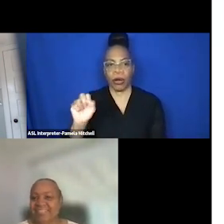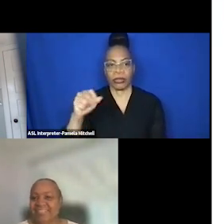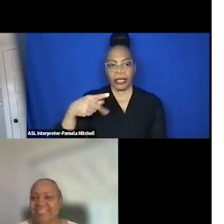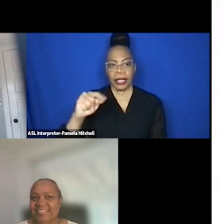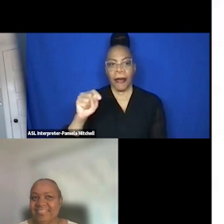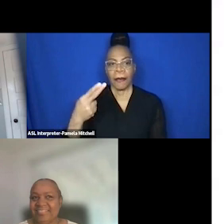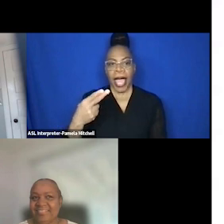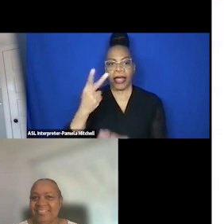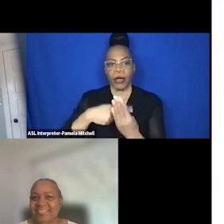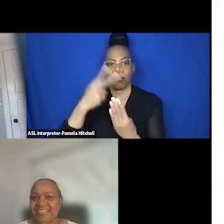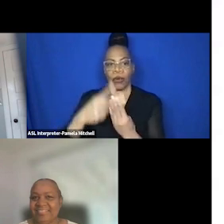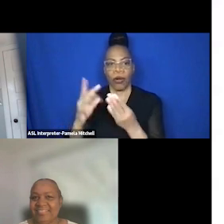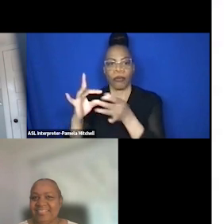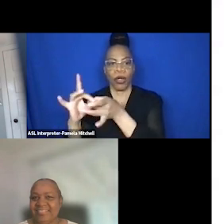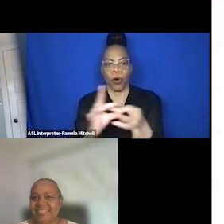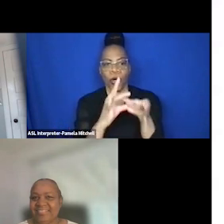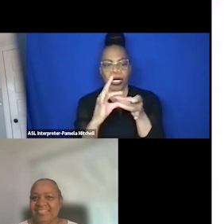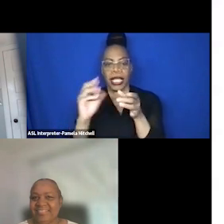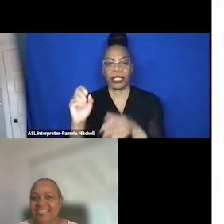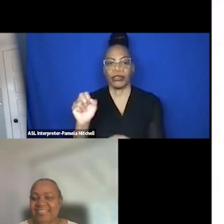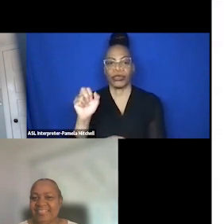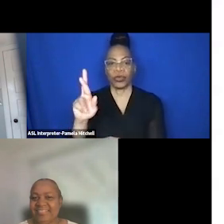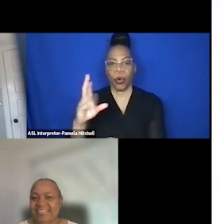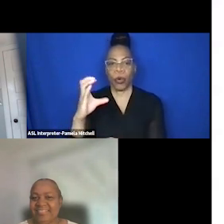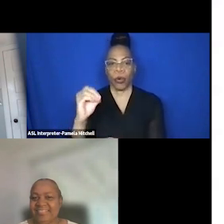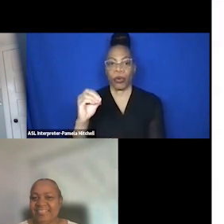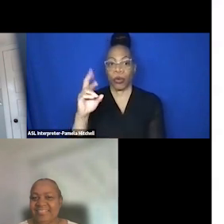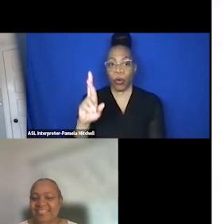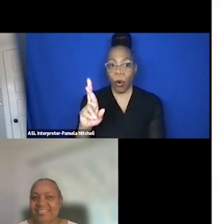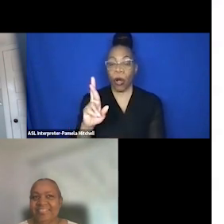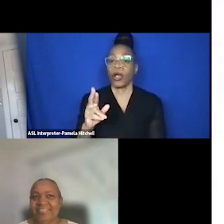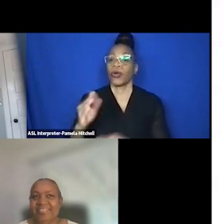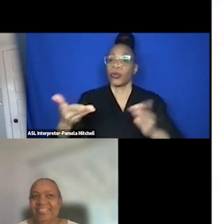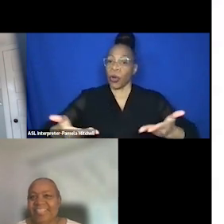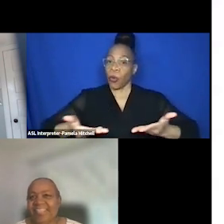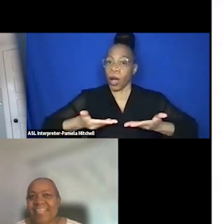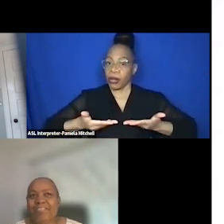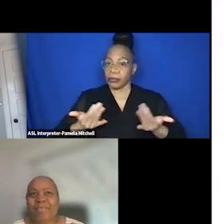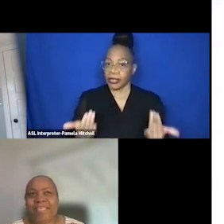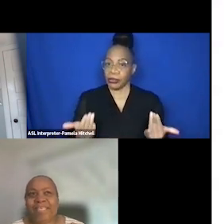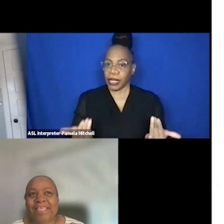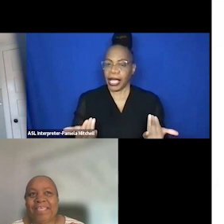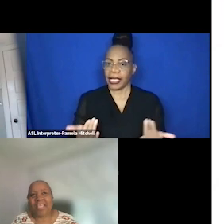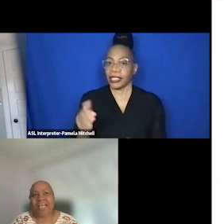and community systems development at SAMHSA, who will give our welcome today. Dorrine. Thank you, Pam.